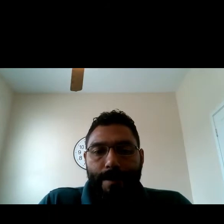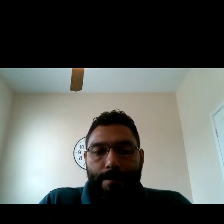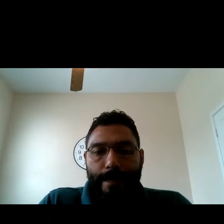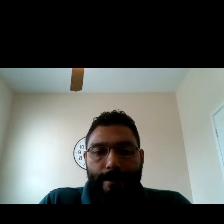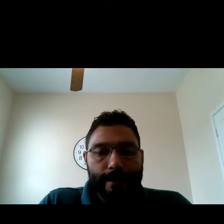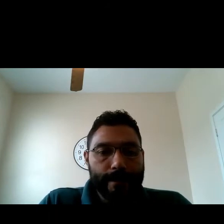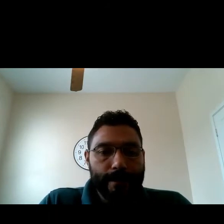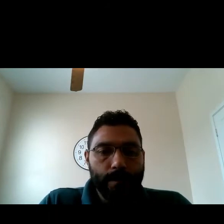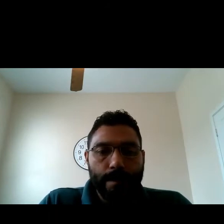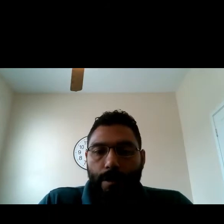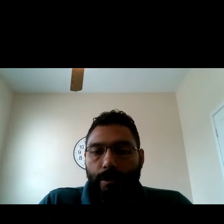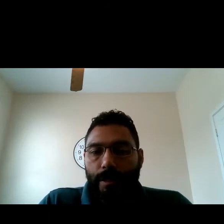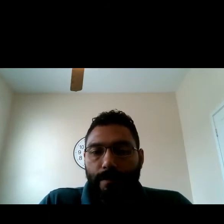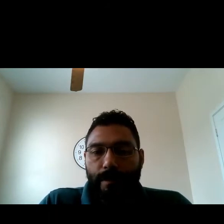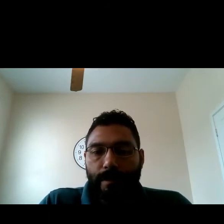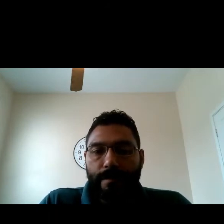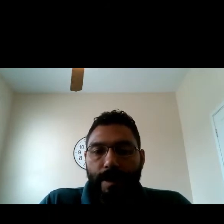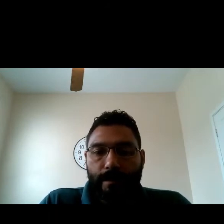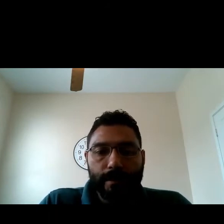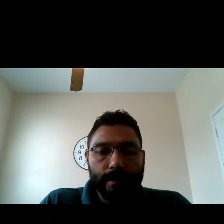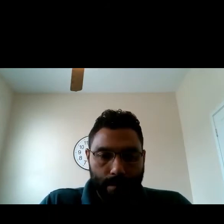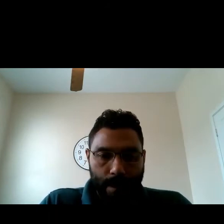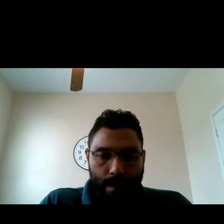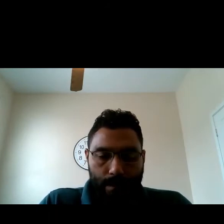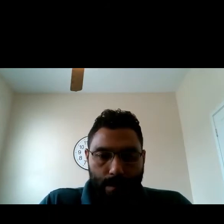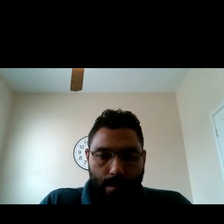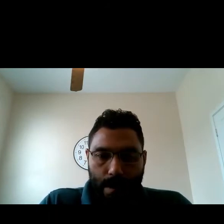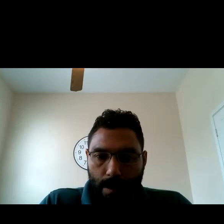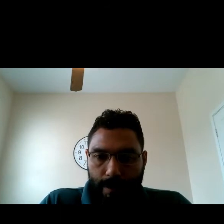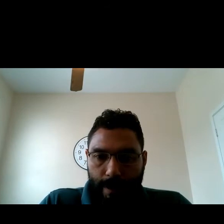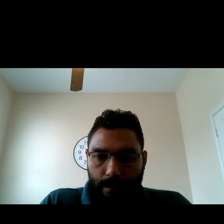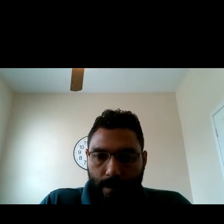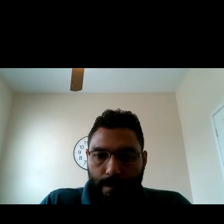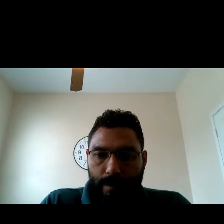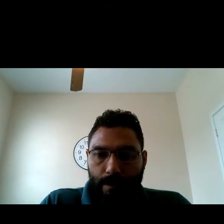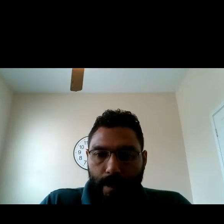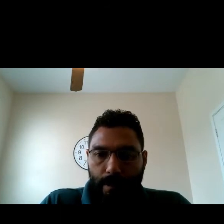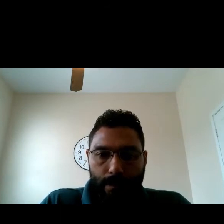it may be assistance with the purchasing of assisted devices. So once again, those services that are tailored